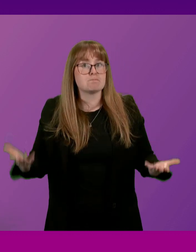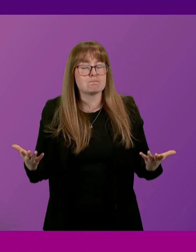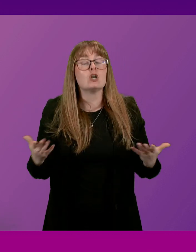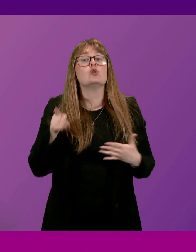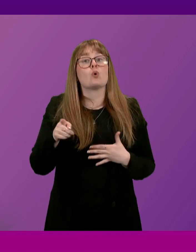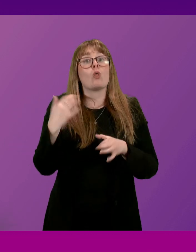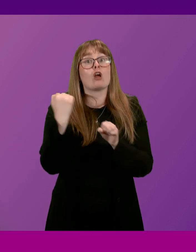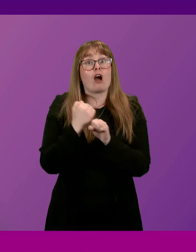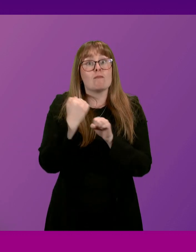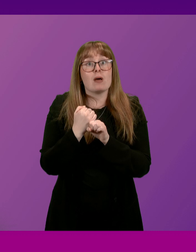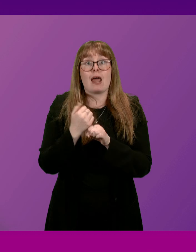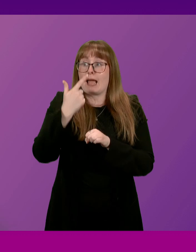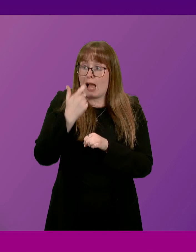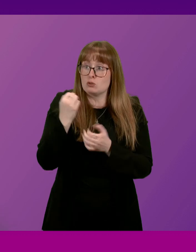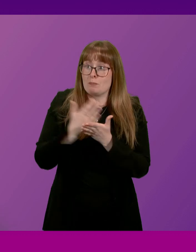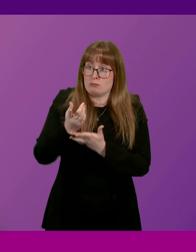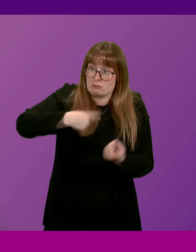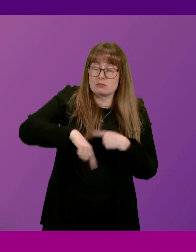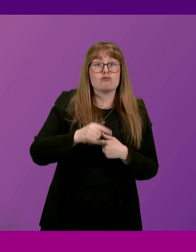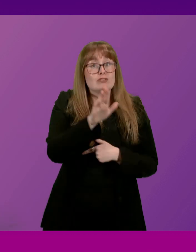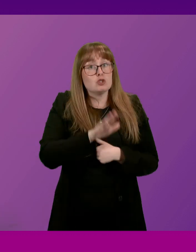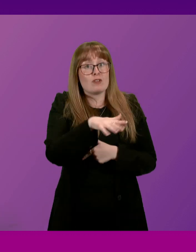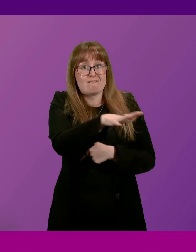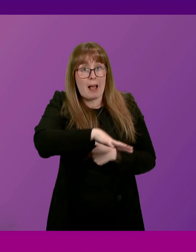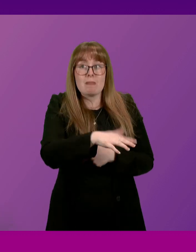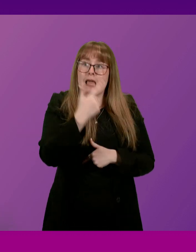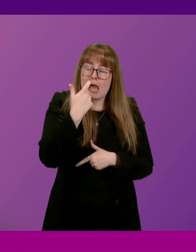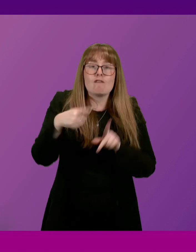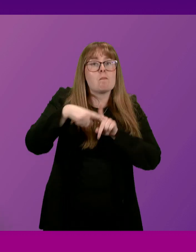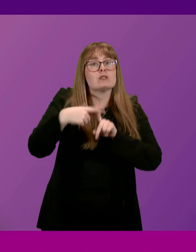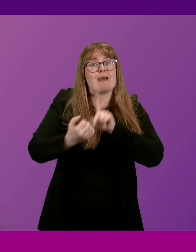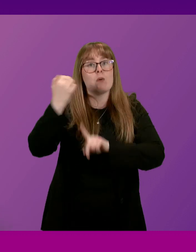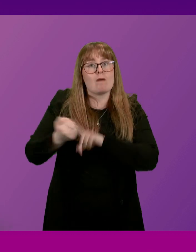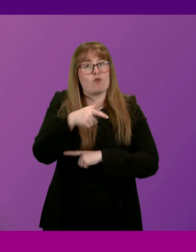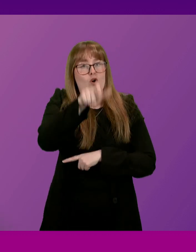agree to meet me and the Tocher family to see whether we can get positive outcomes for Isaac?